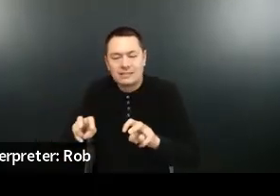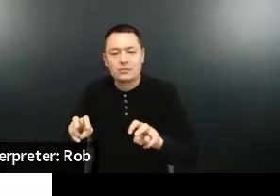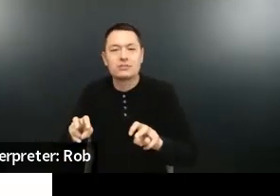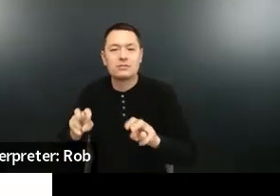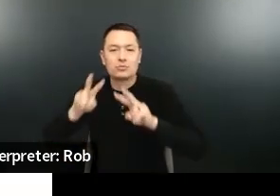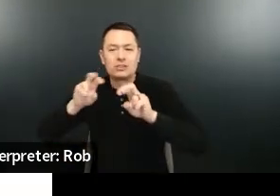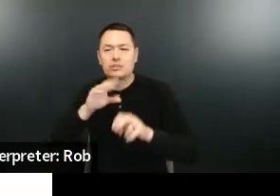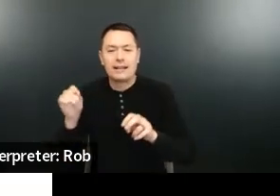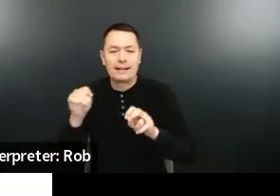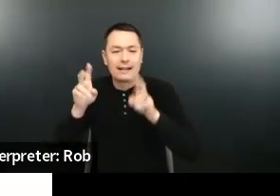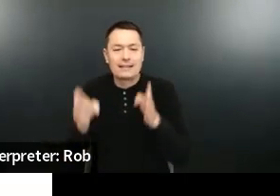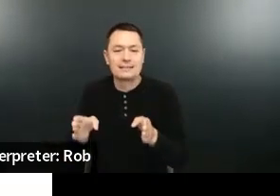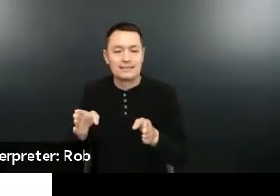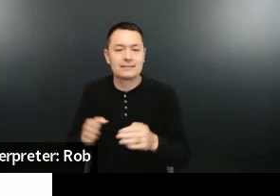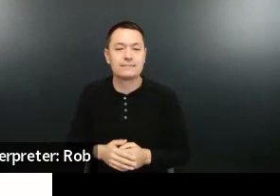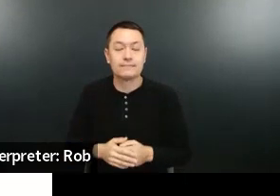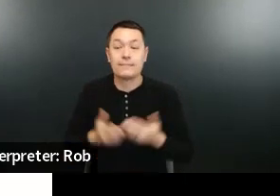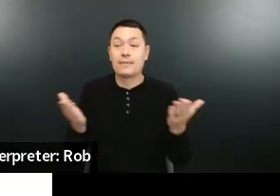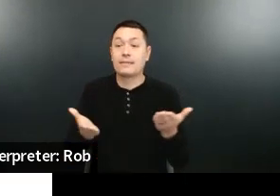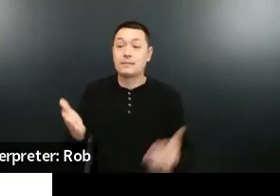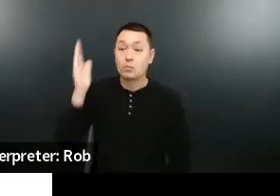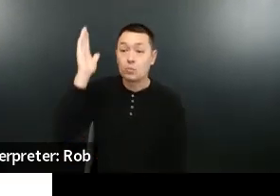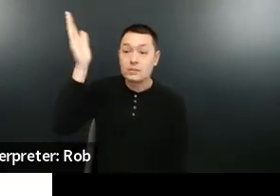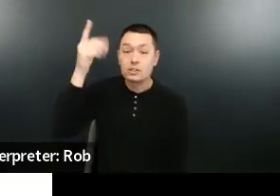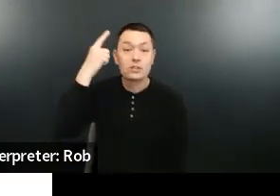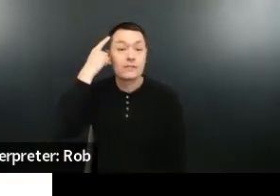And this is our presentation for our data dashboards